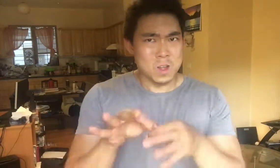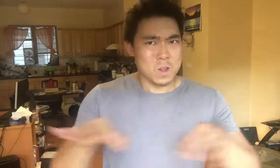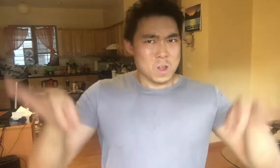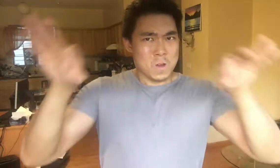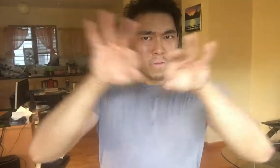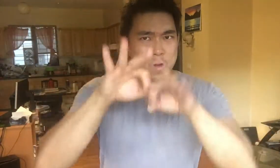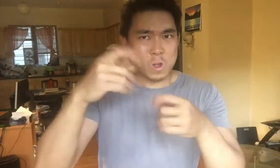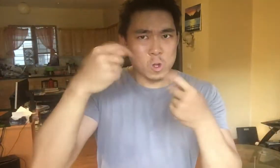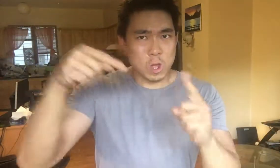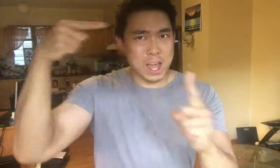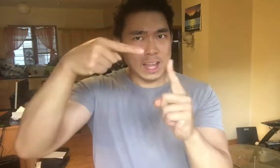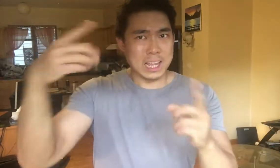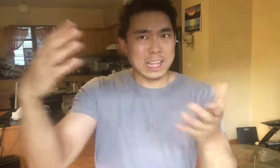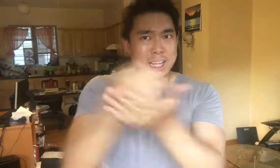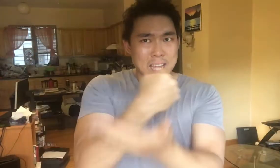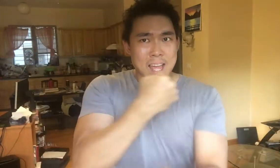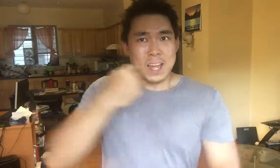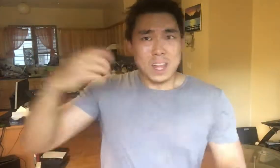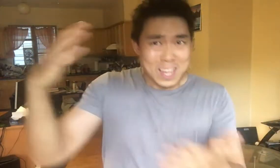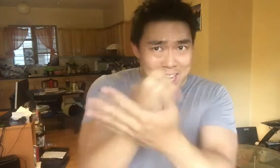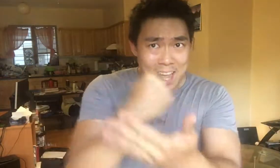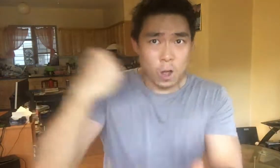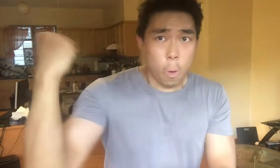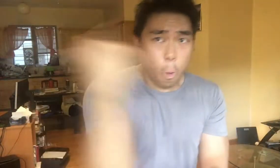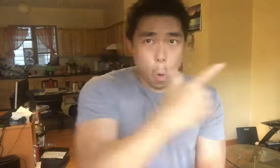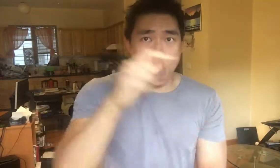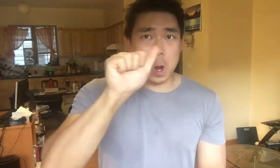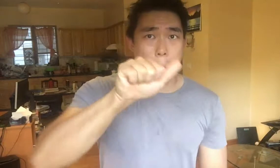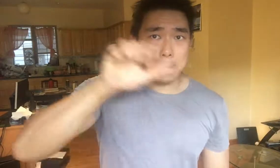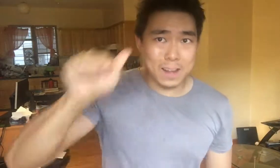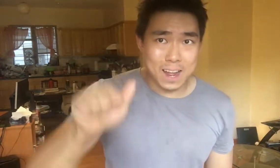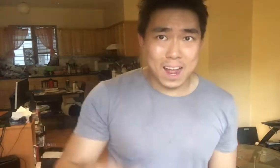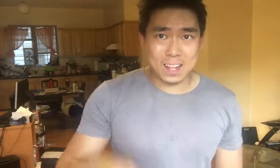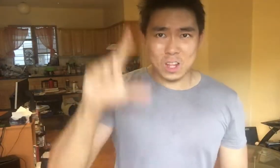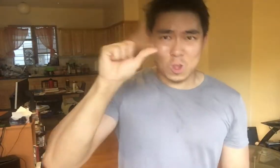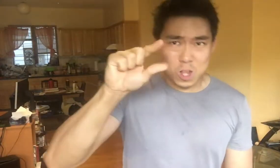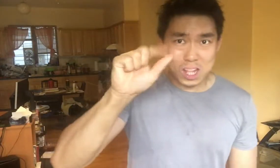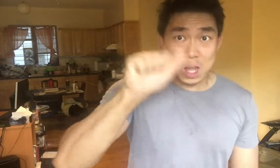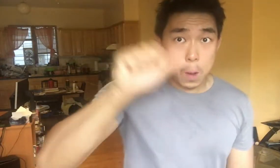It's important for us to get all 20 amino acids for our body's functioning.